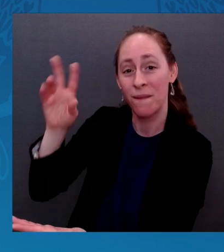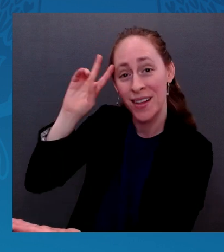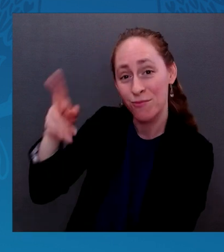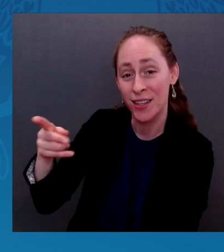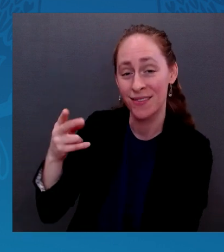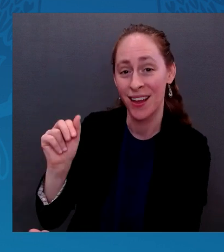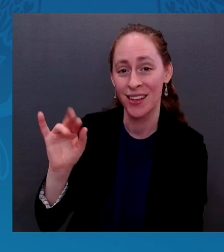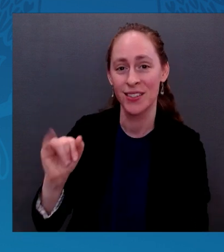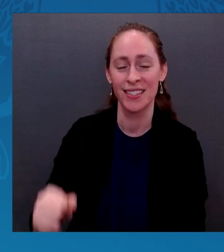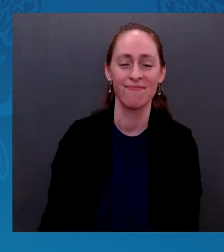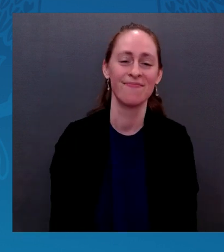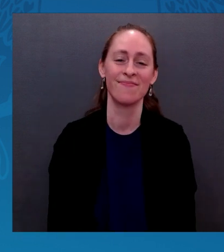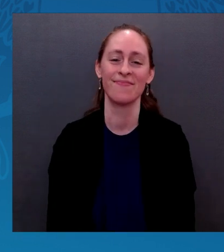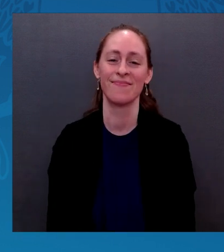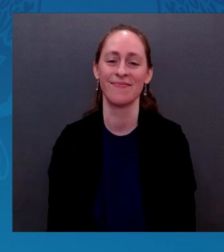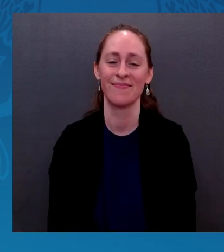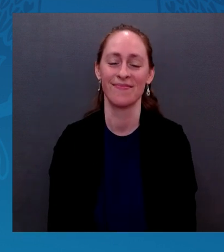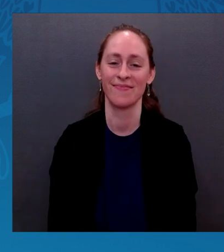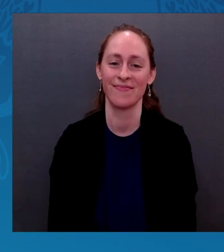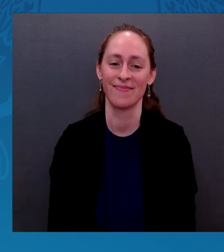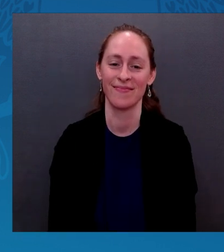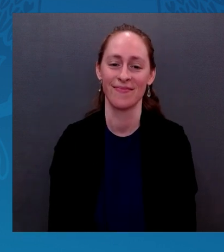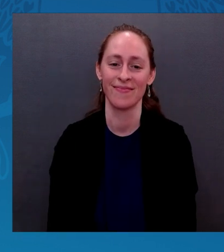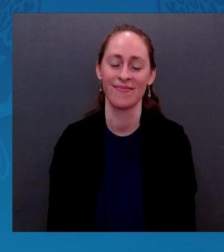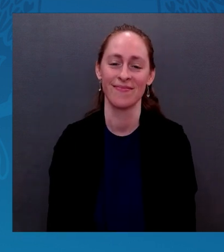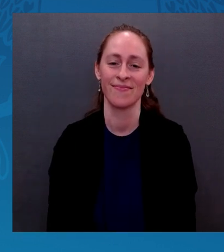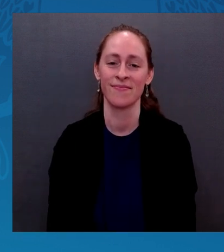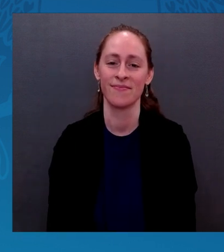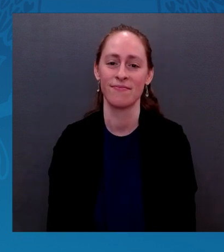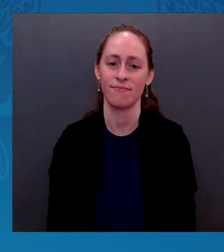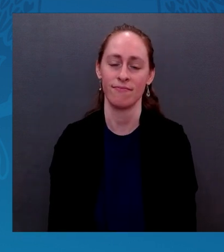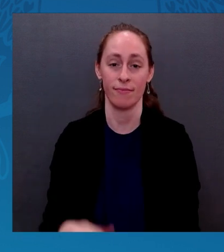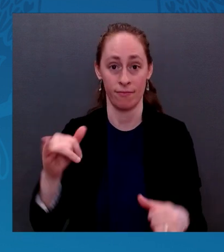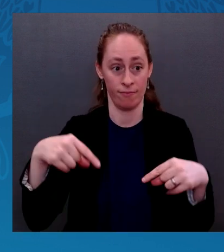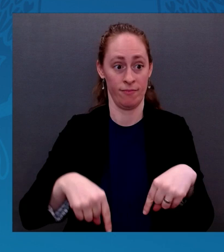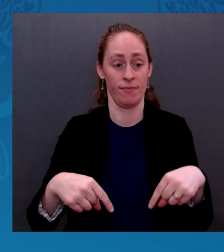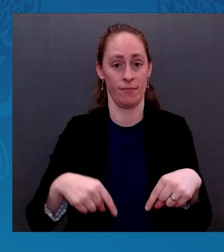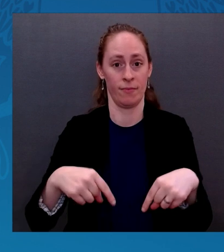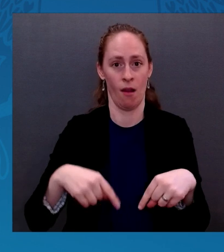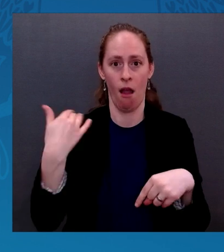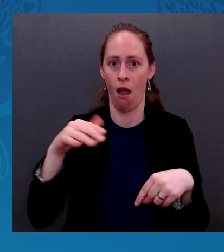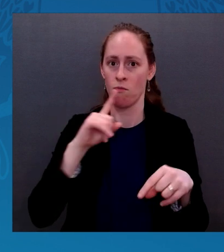is so infectious, and I'm lucky enough to get a chance to travel the country and talk about this issue